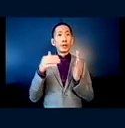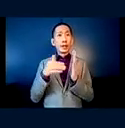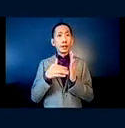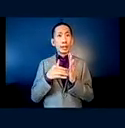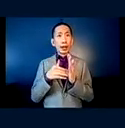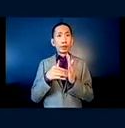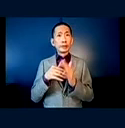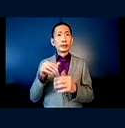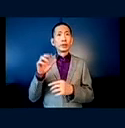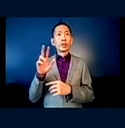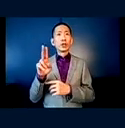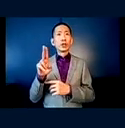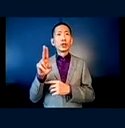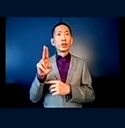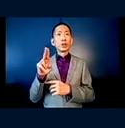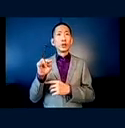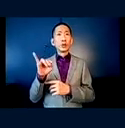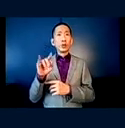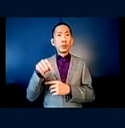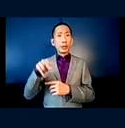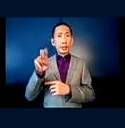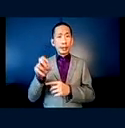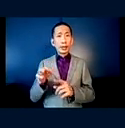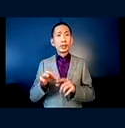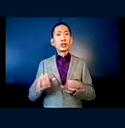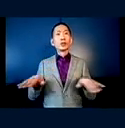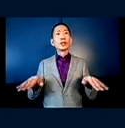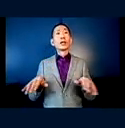PROJECT WE HAD ALMOST 300,000